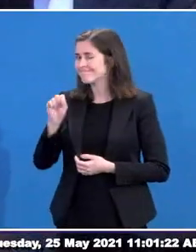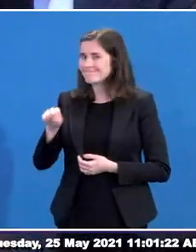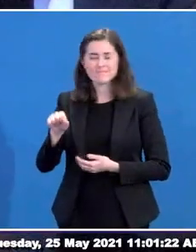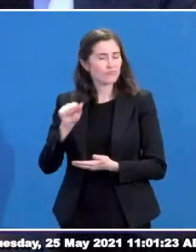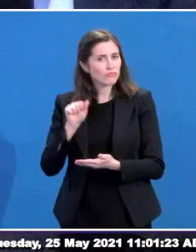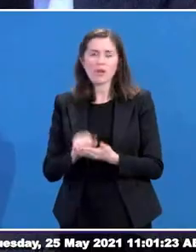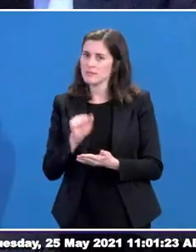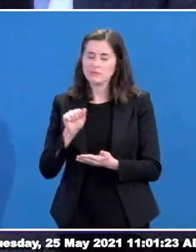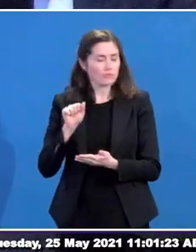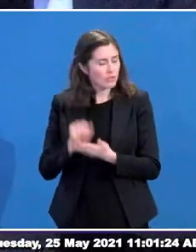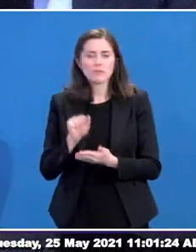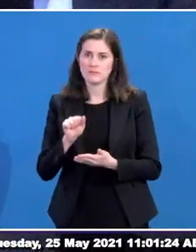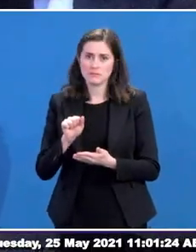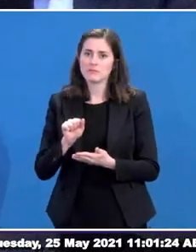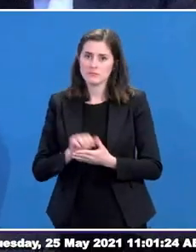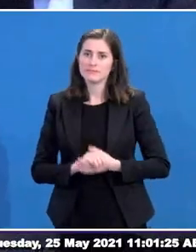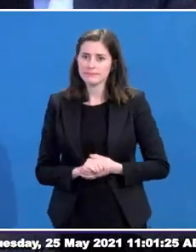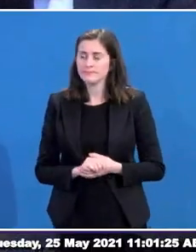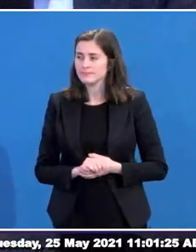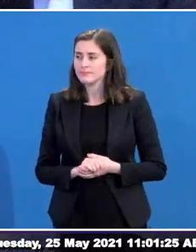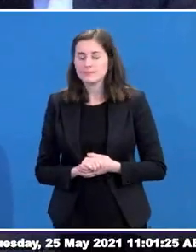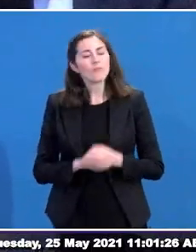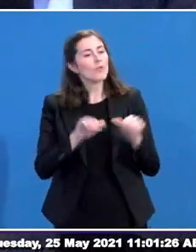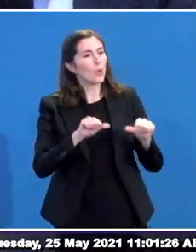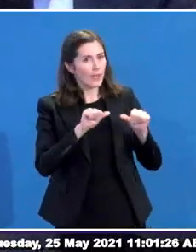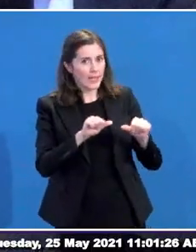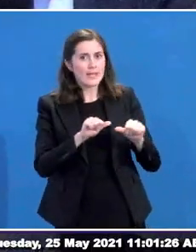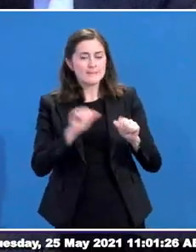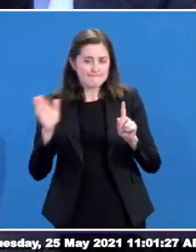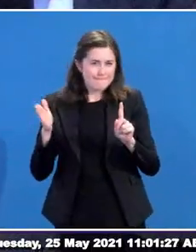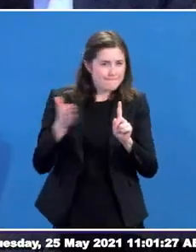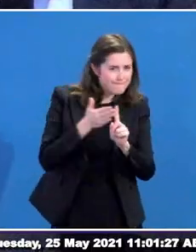Yes. (CROSSTALK) So I just need to deal with one more incident